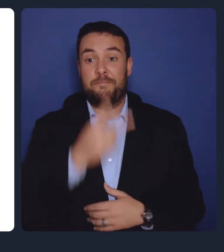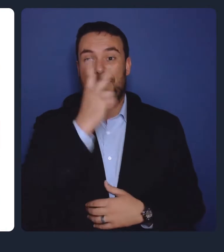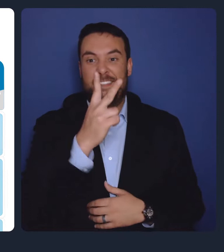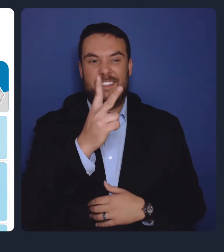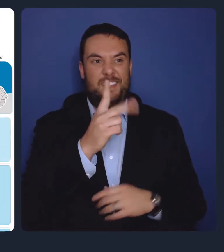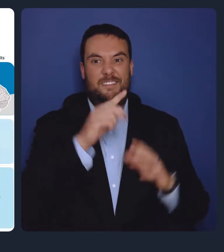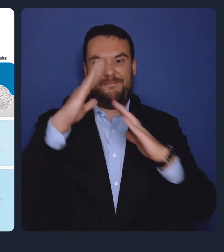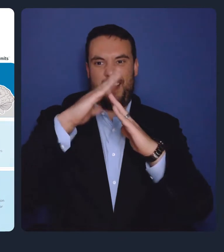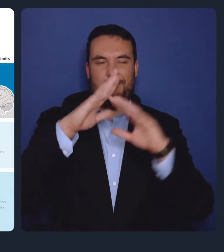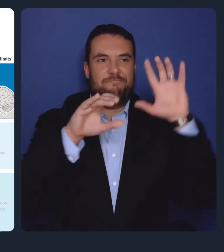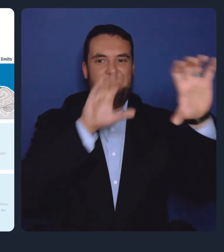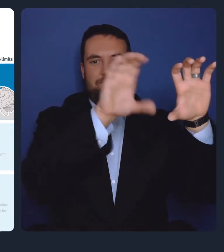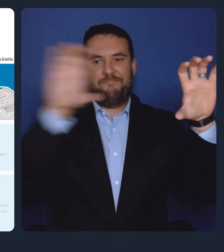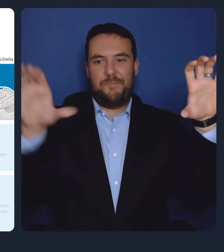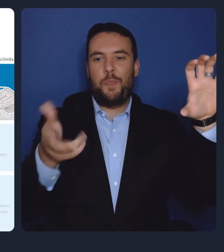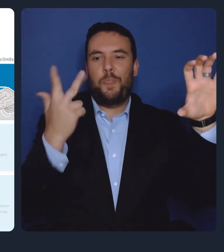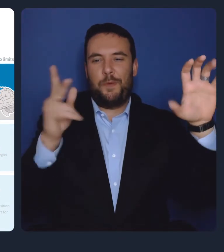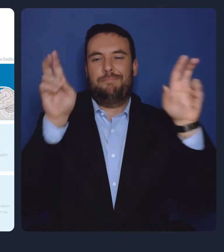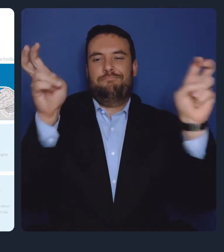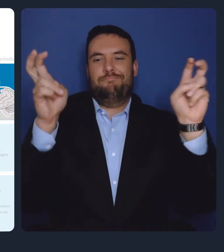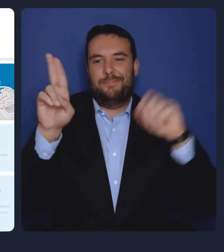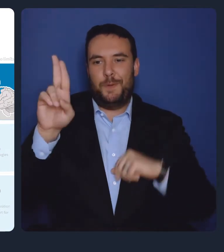So at the top here, you'll see the three core principles of the UDL Guidelines.